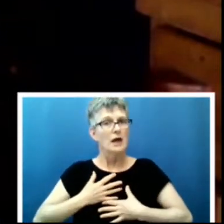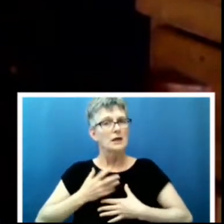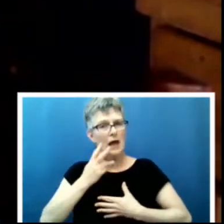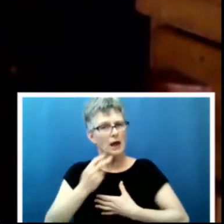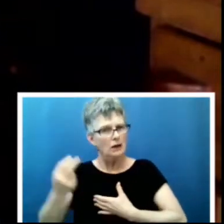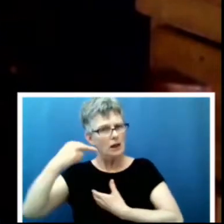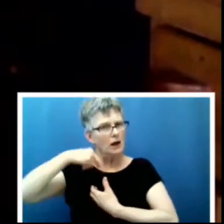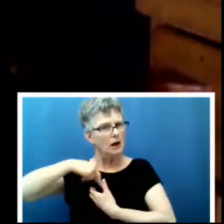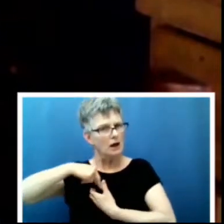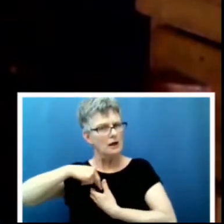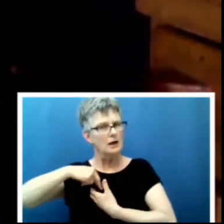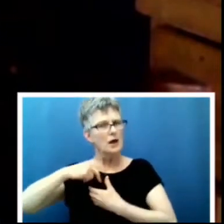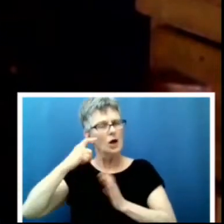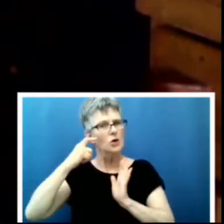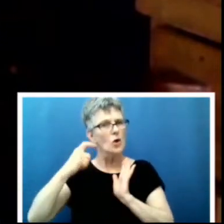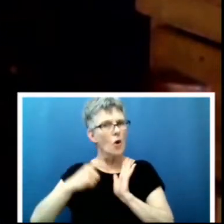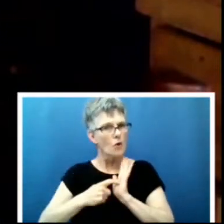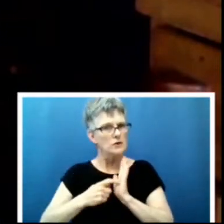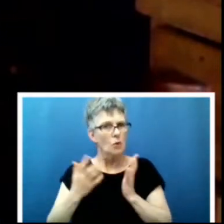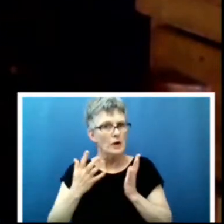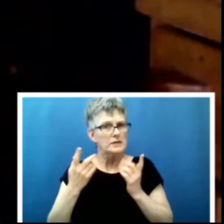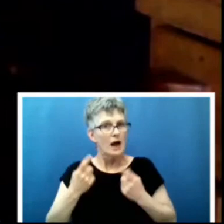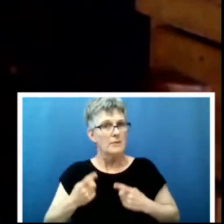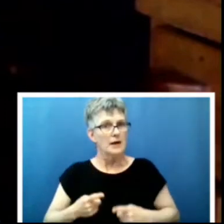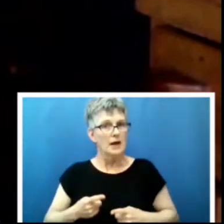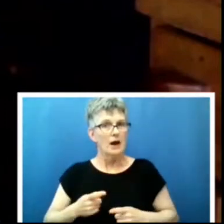and just notice, oh, I'm not even breathing I'm holding my breath.